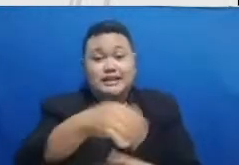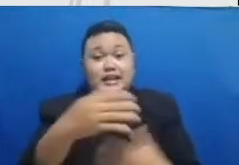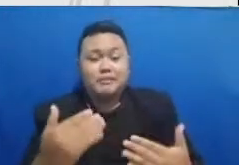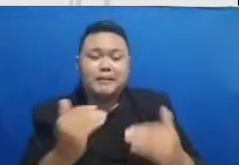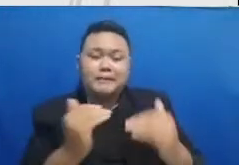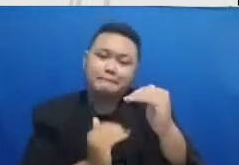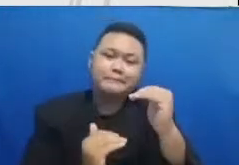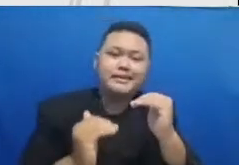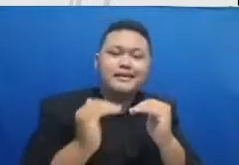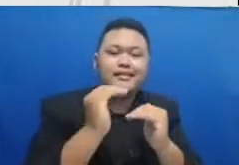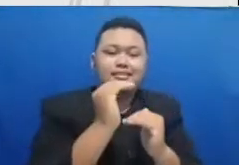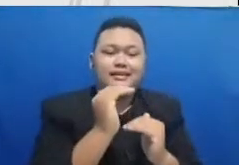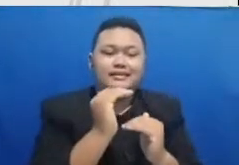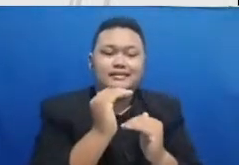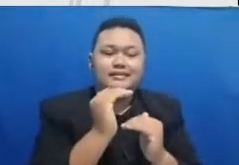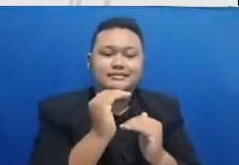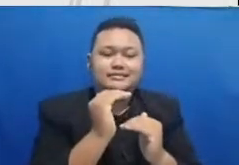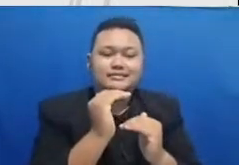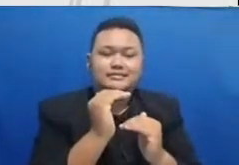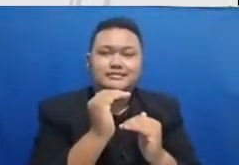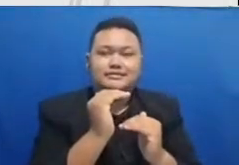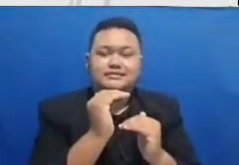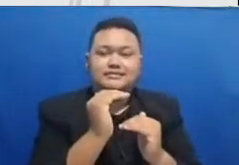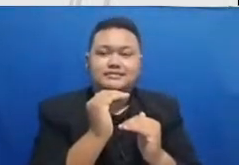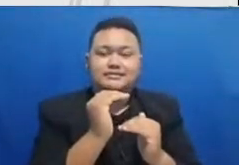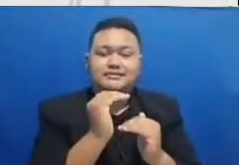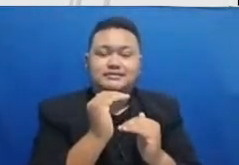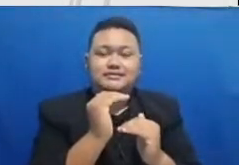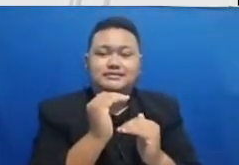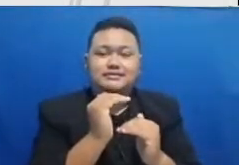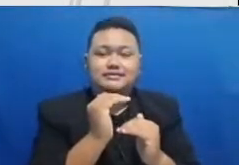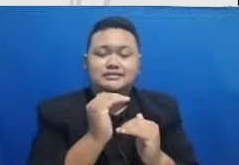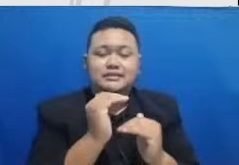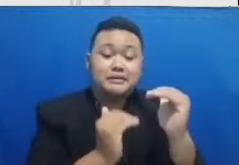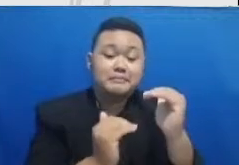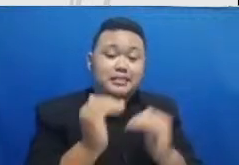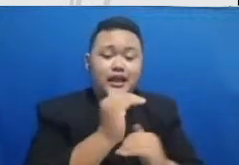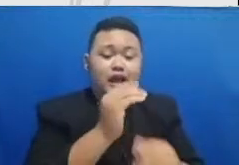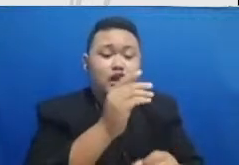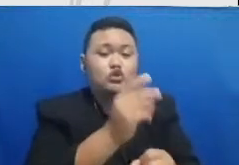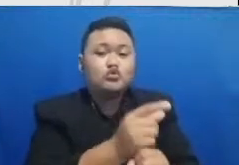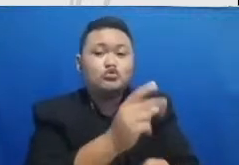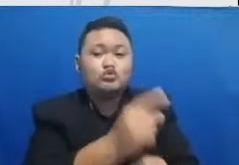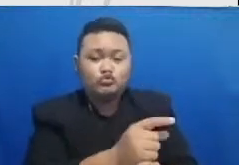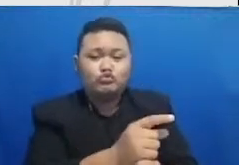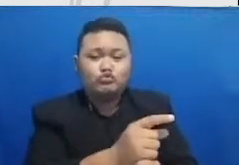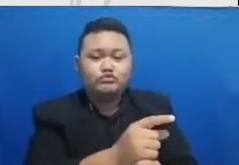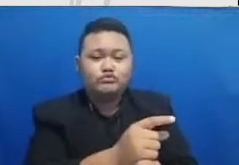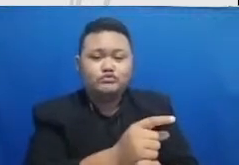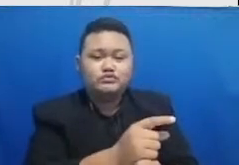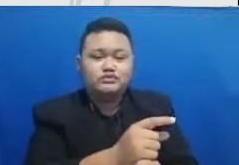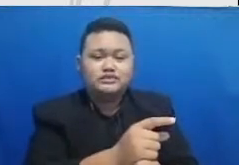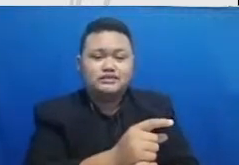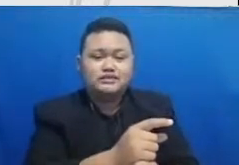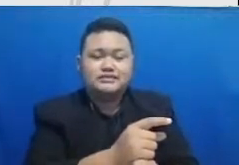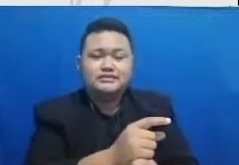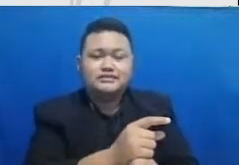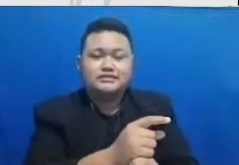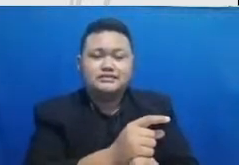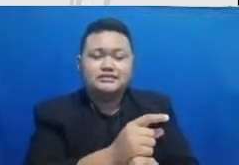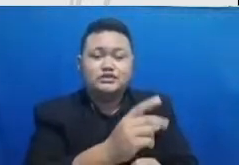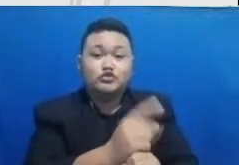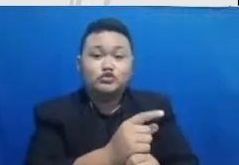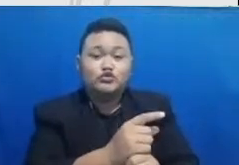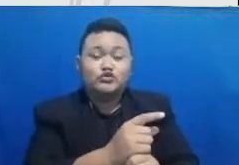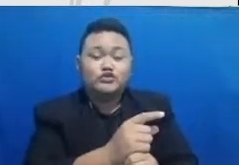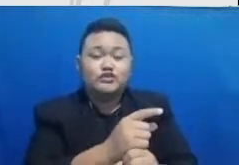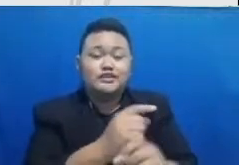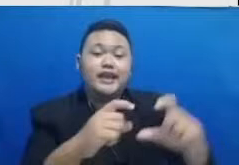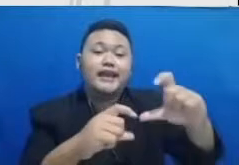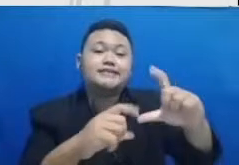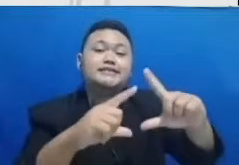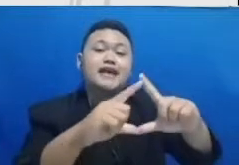maturity, sir In Semar's framework, it is marked by the KBM scenario that the teacher is getting